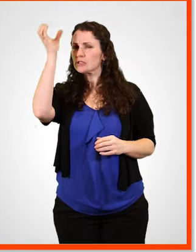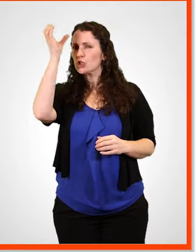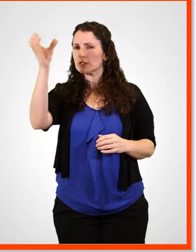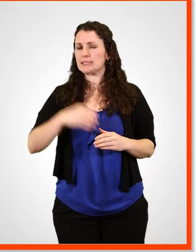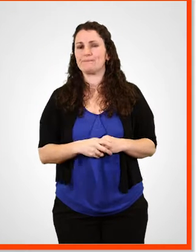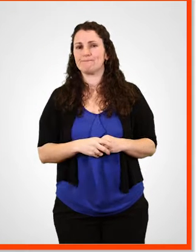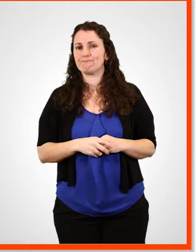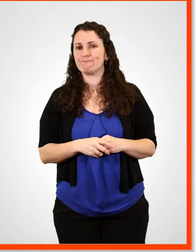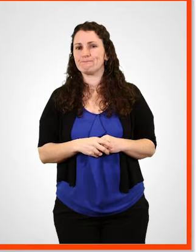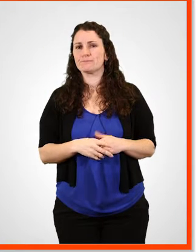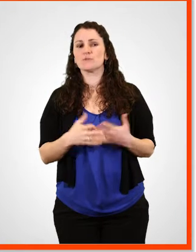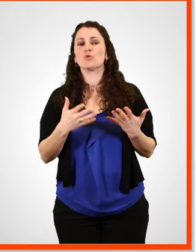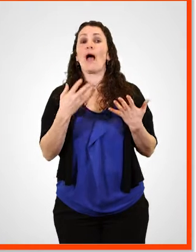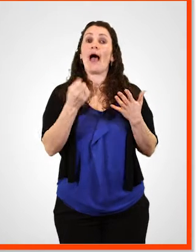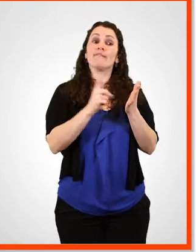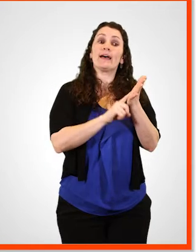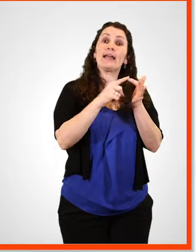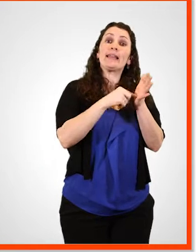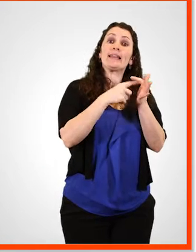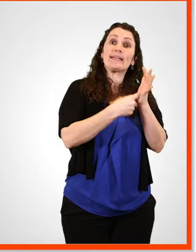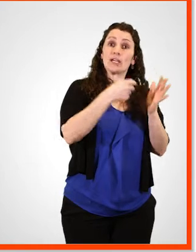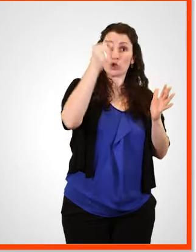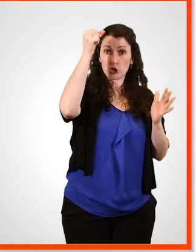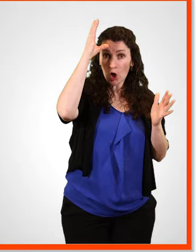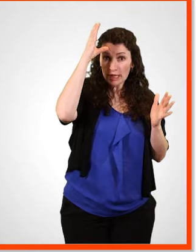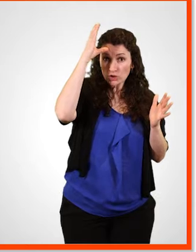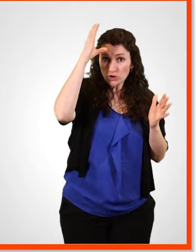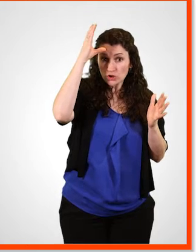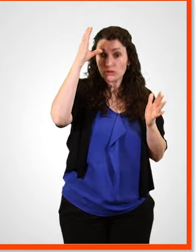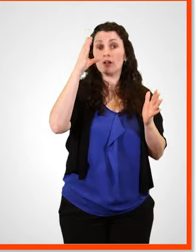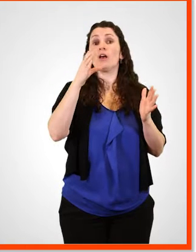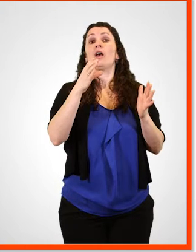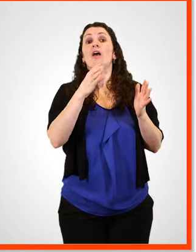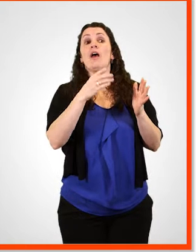On one hand we had letter knowledge and on the other alphabetic principle.